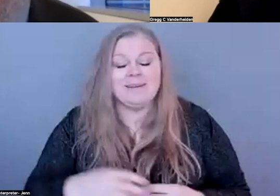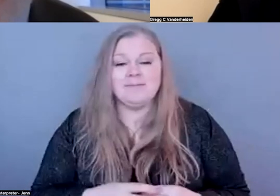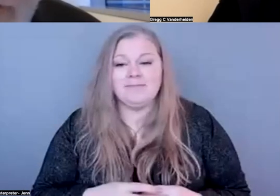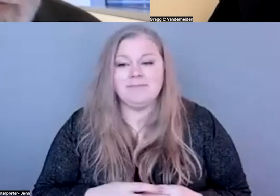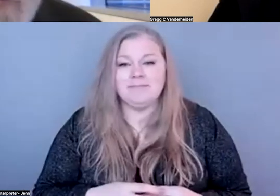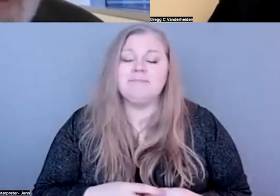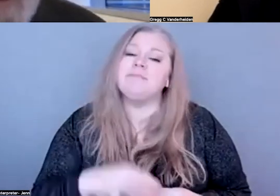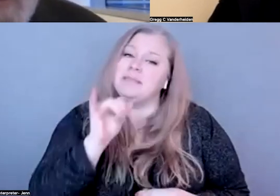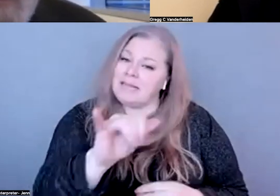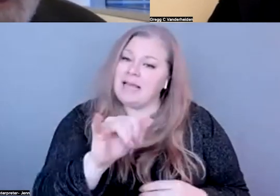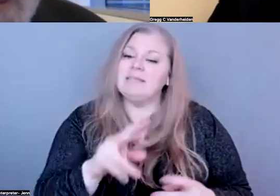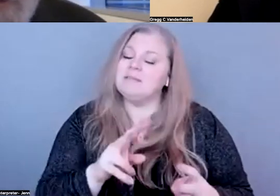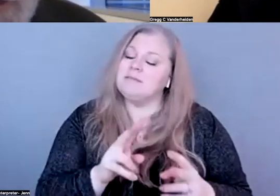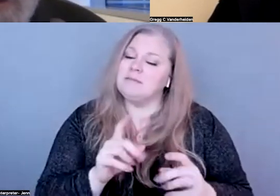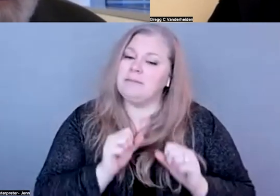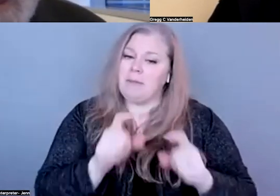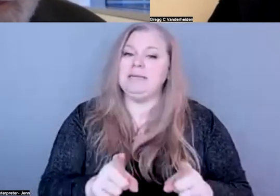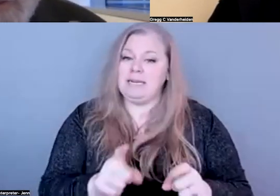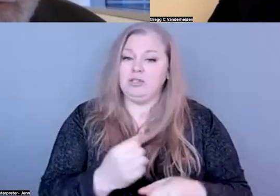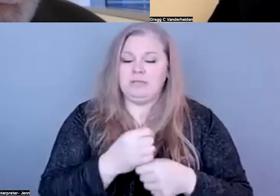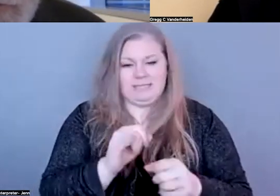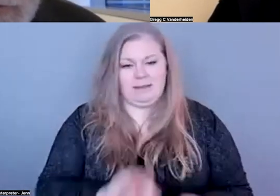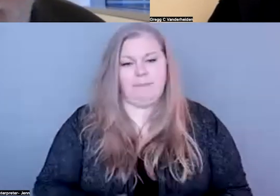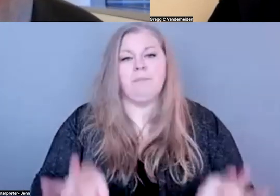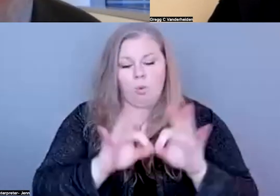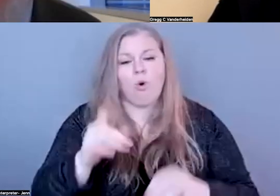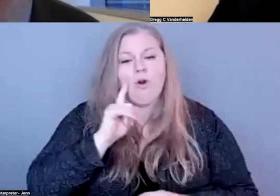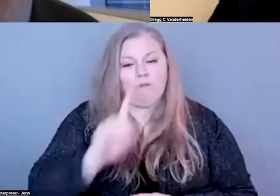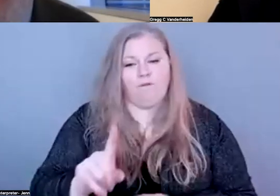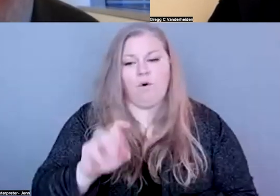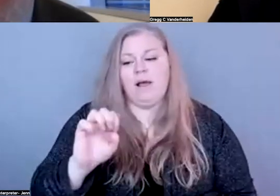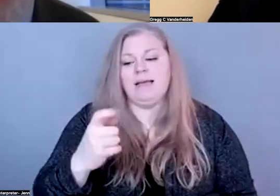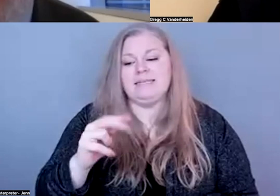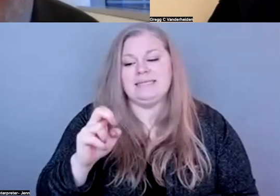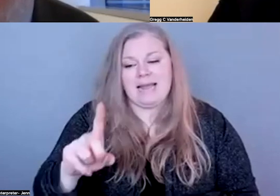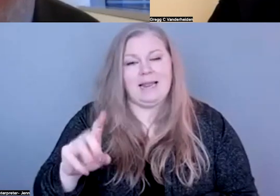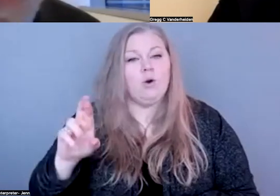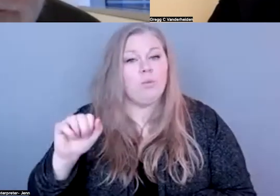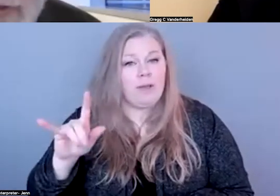important part of the extended reality and virtual and augmented reality world